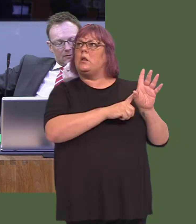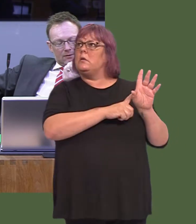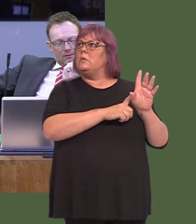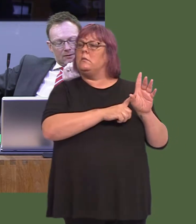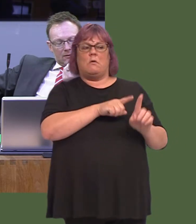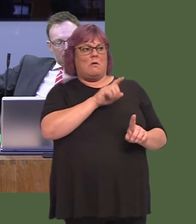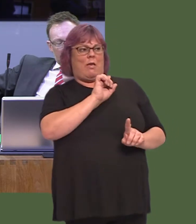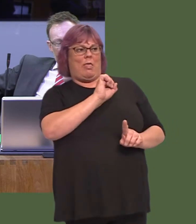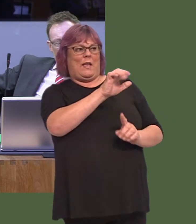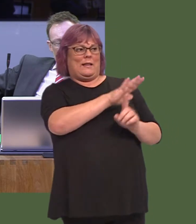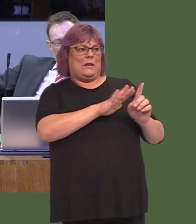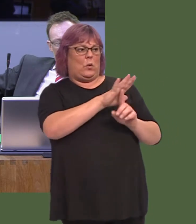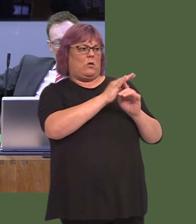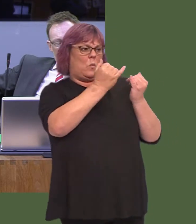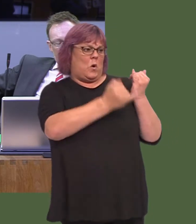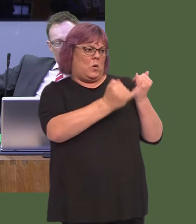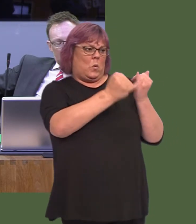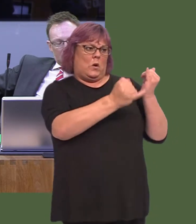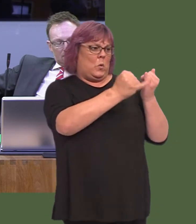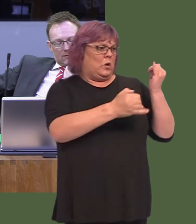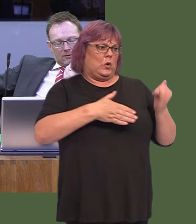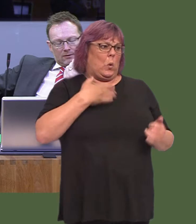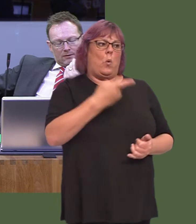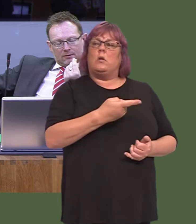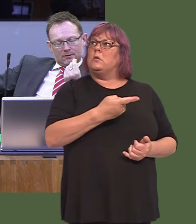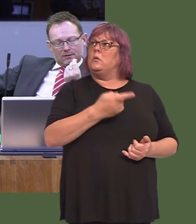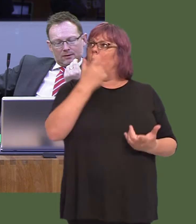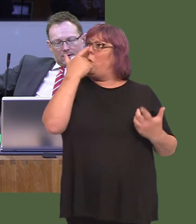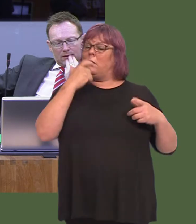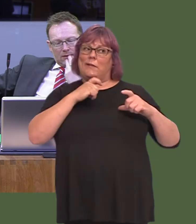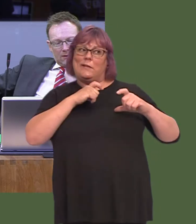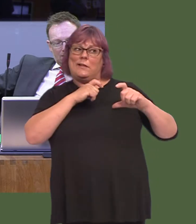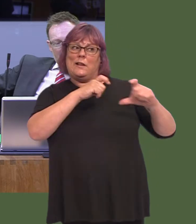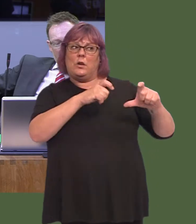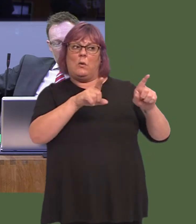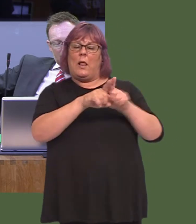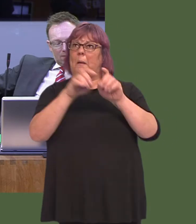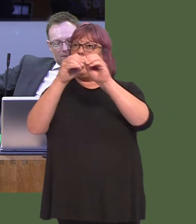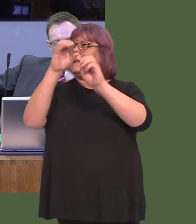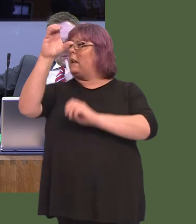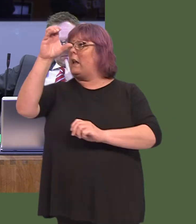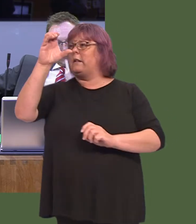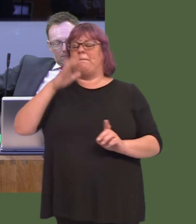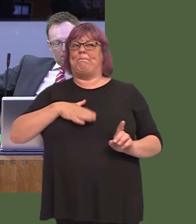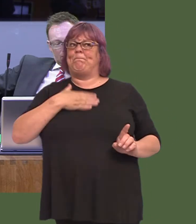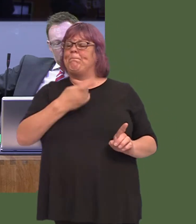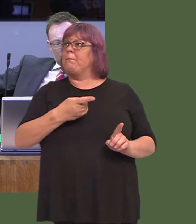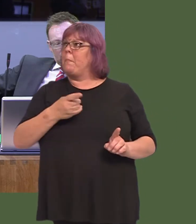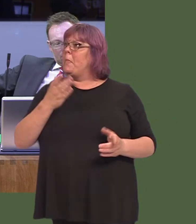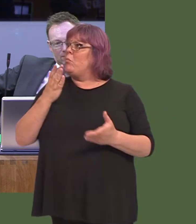We don't want to see their situation deteriorate or continue for as long as the Betsi Cadwaladr health board situation has.